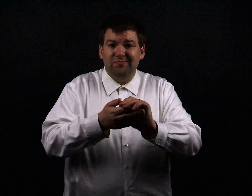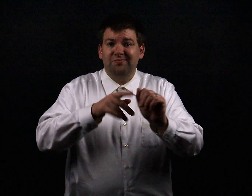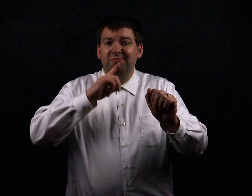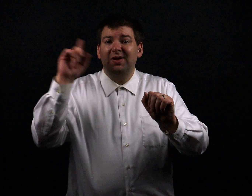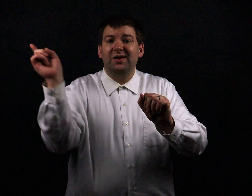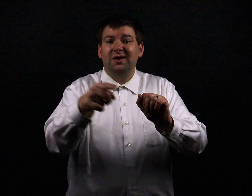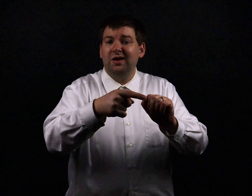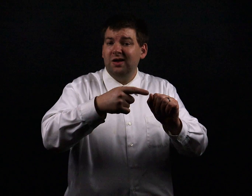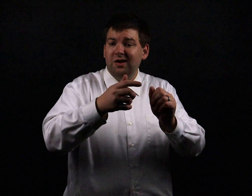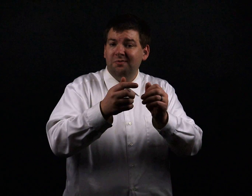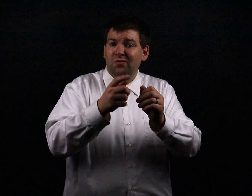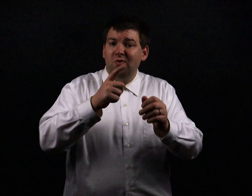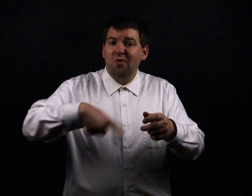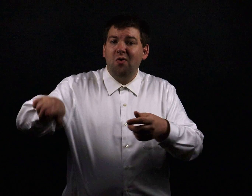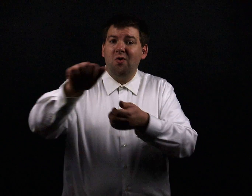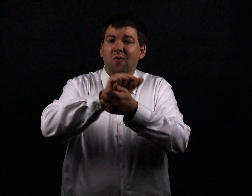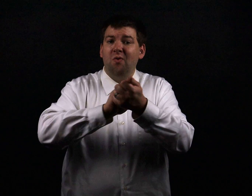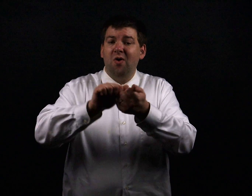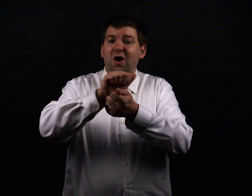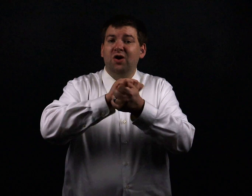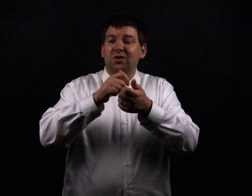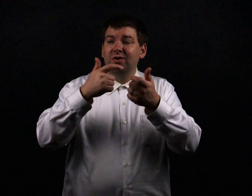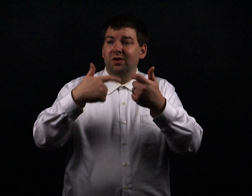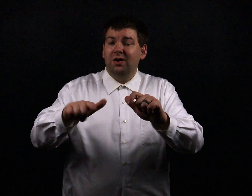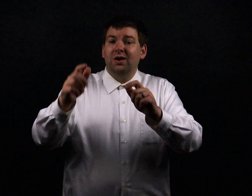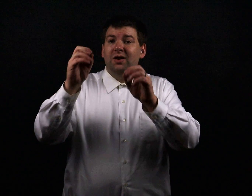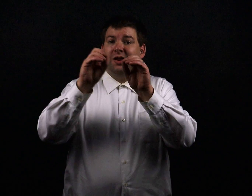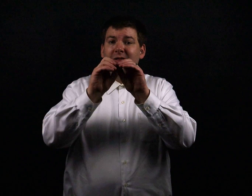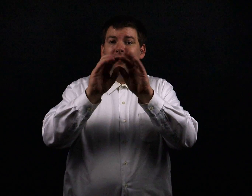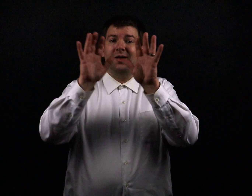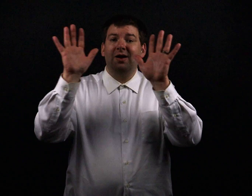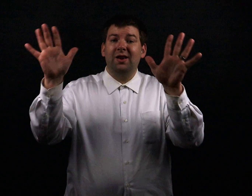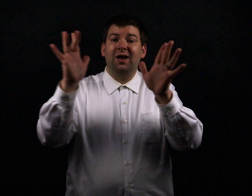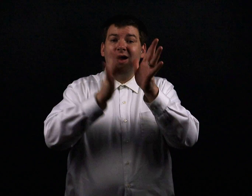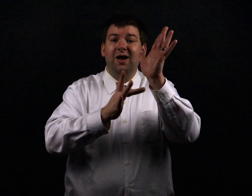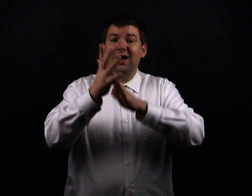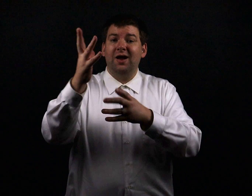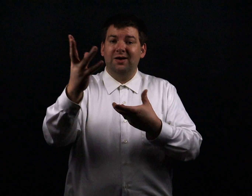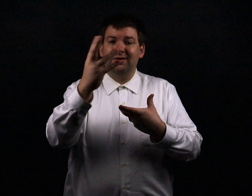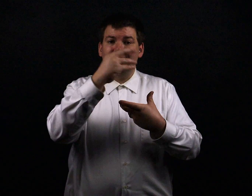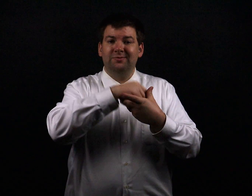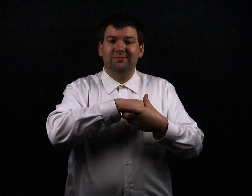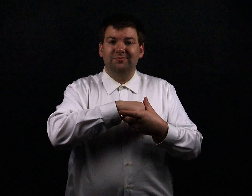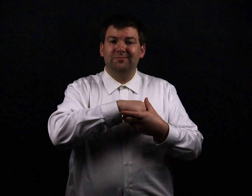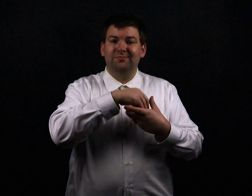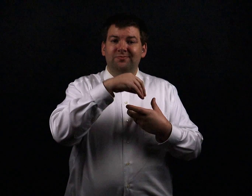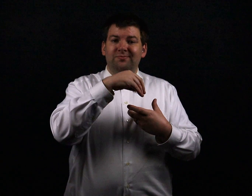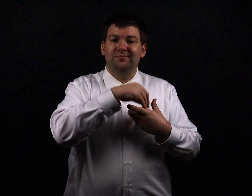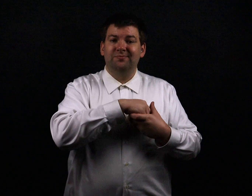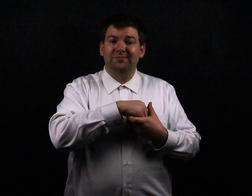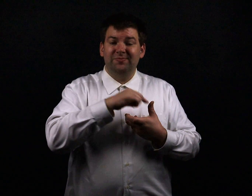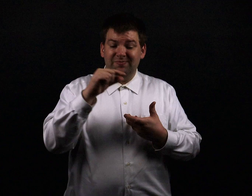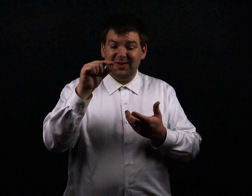commanded him to go and wash let in the light